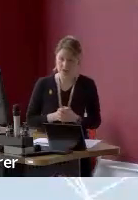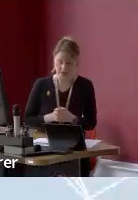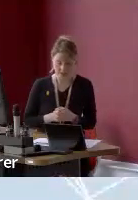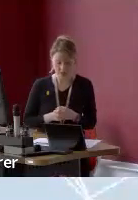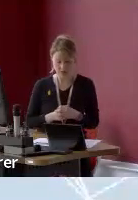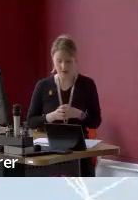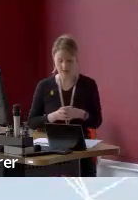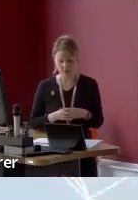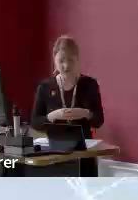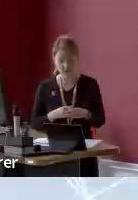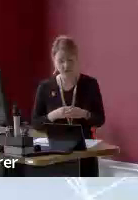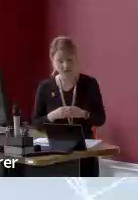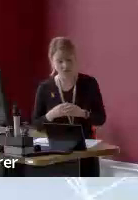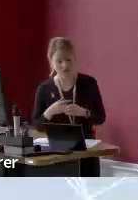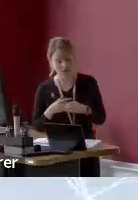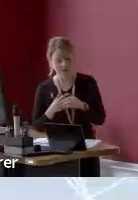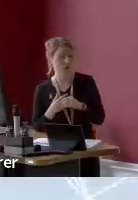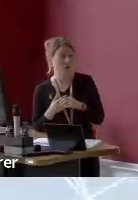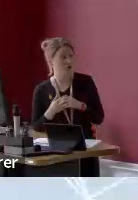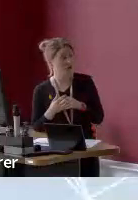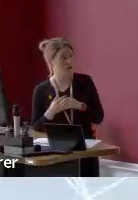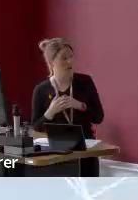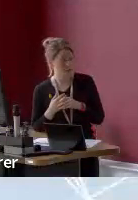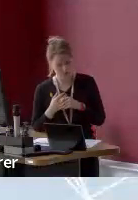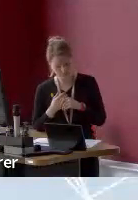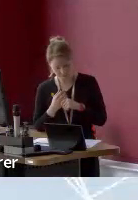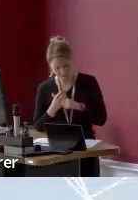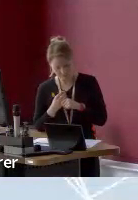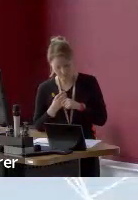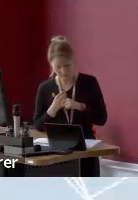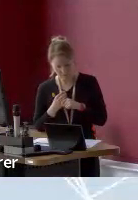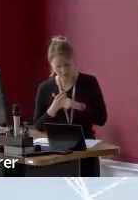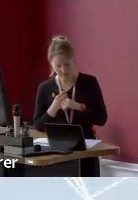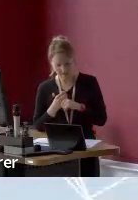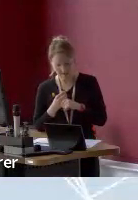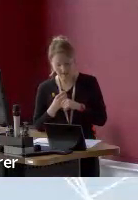with learning disabilities and were successfully awarded Glasgow knowledge exchange funding and